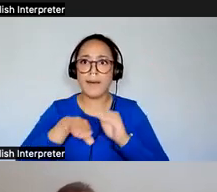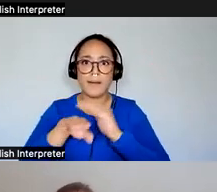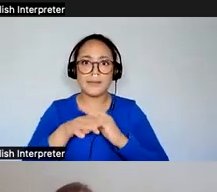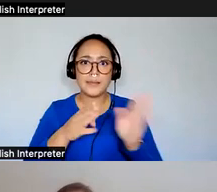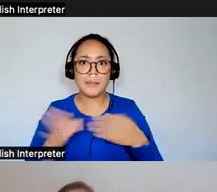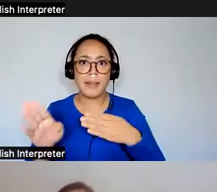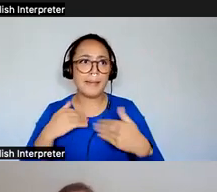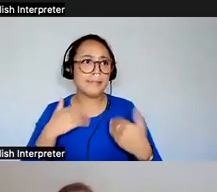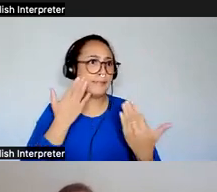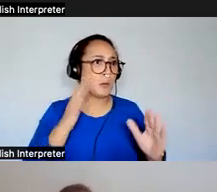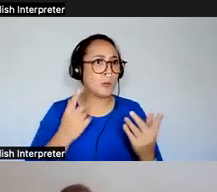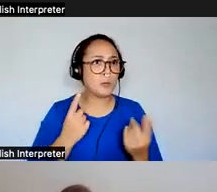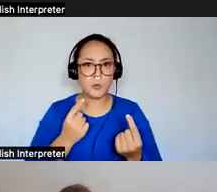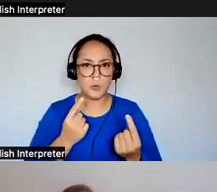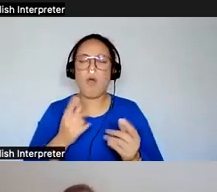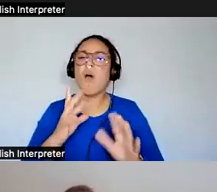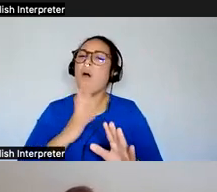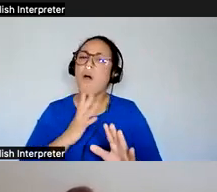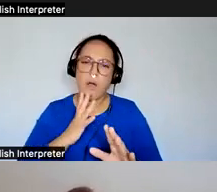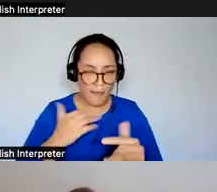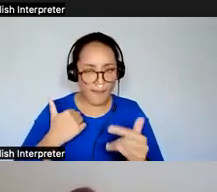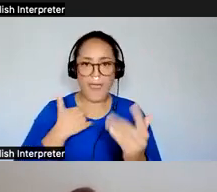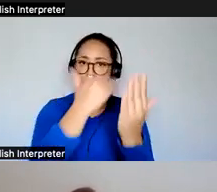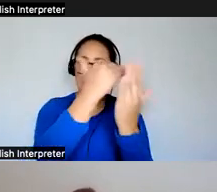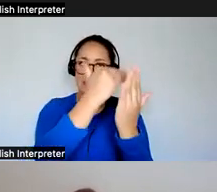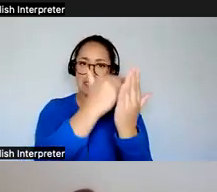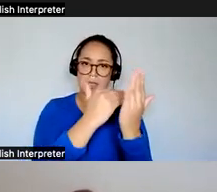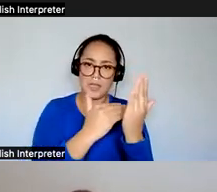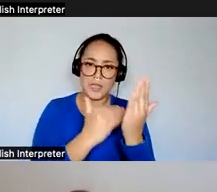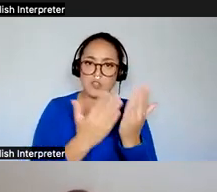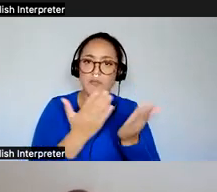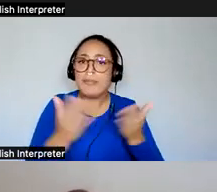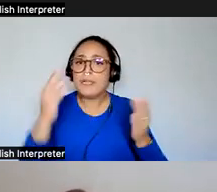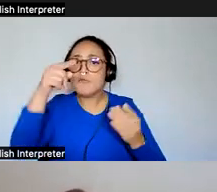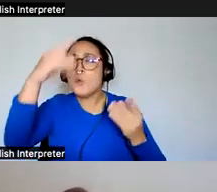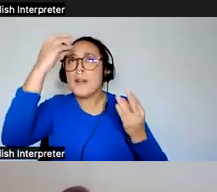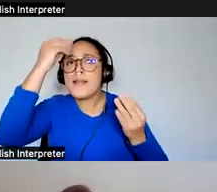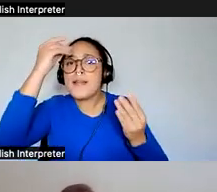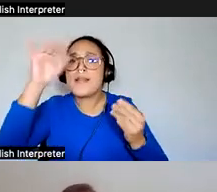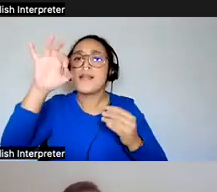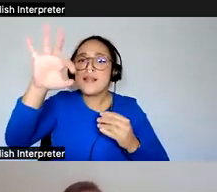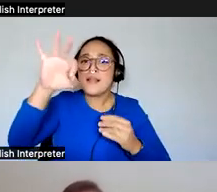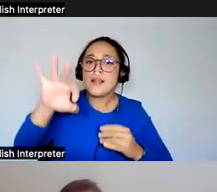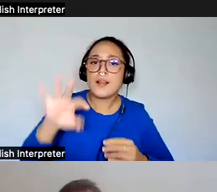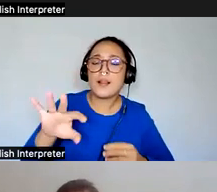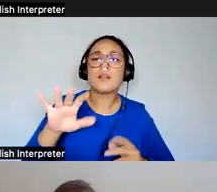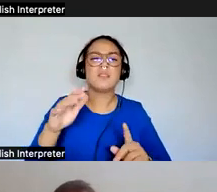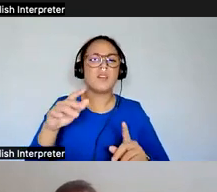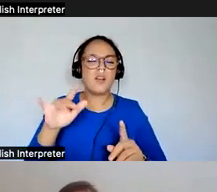But the link is also in the document that I shared previously with all the useful links,